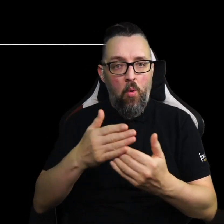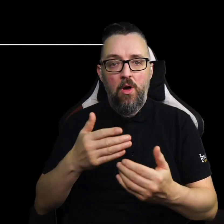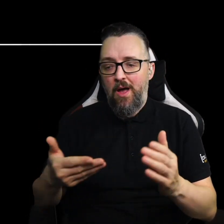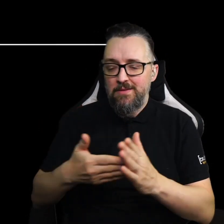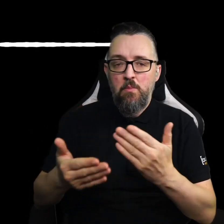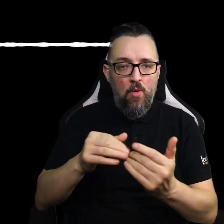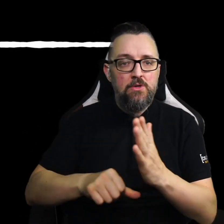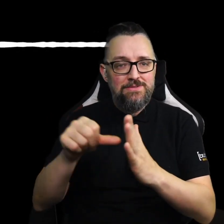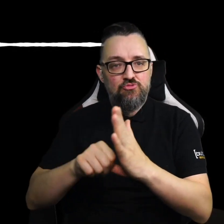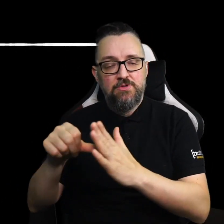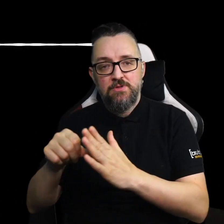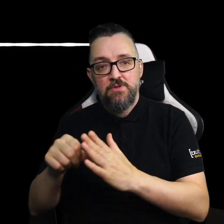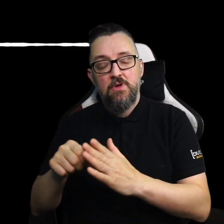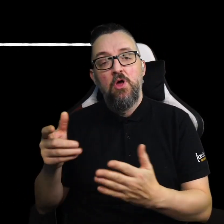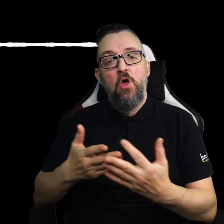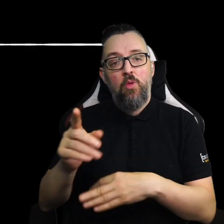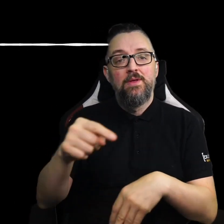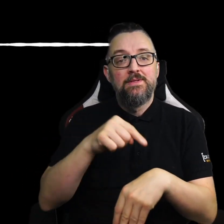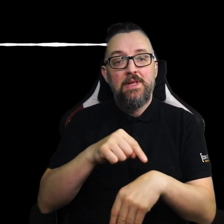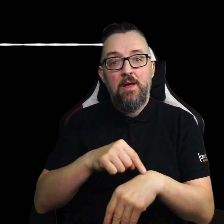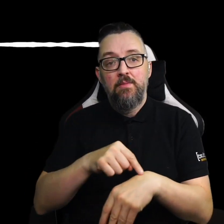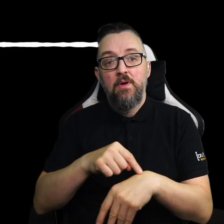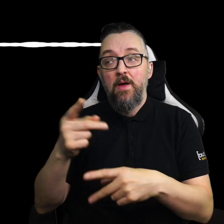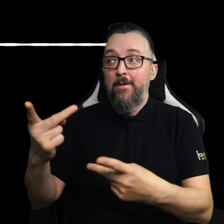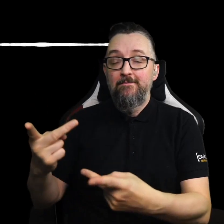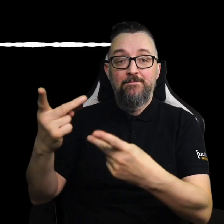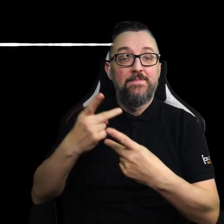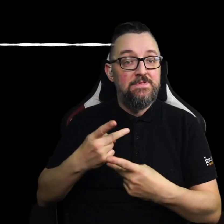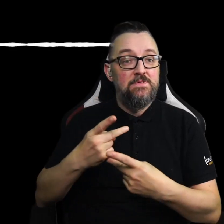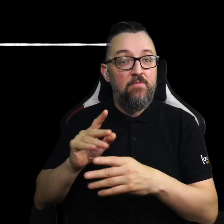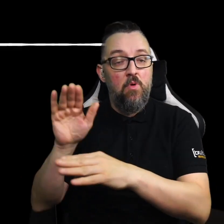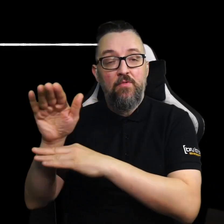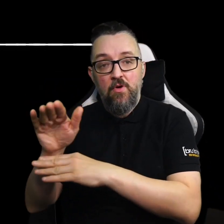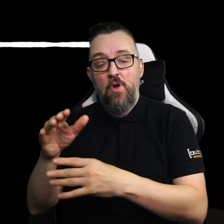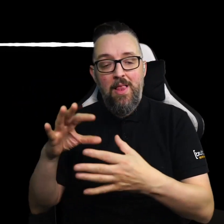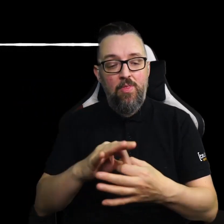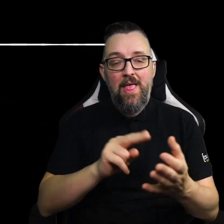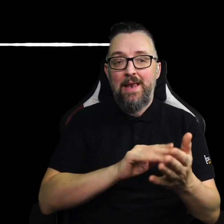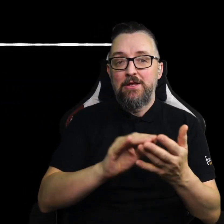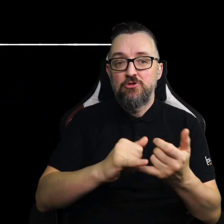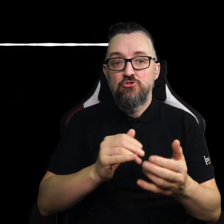During this time, the Overseas Visitor Manager at the NHS Trust decided to grill me over